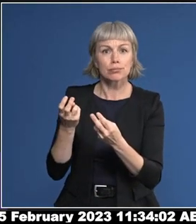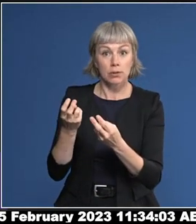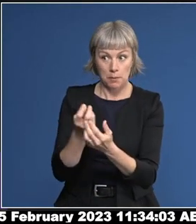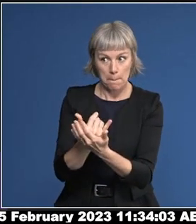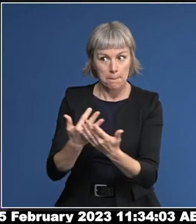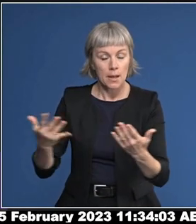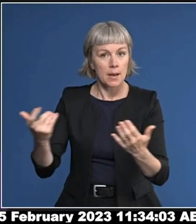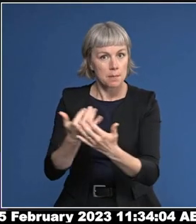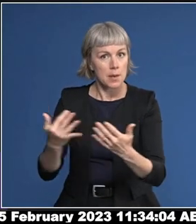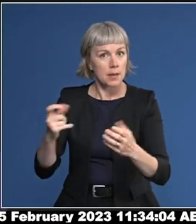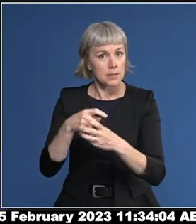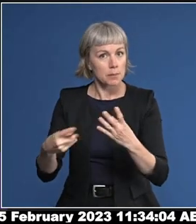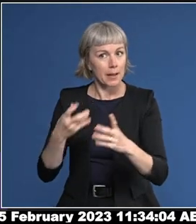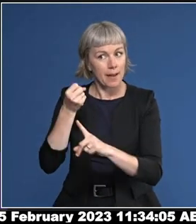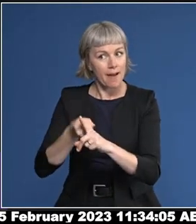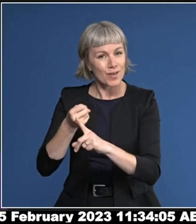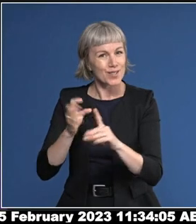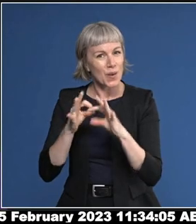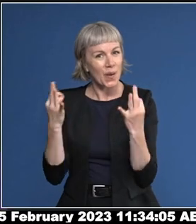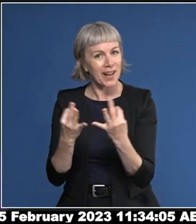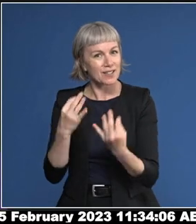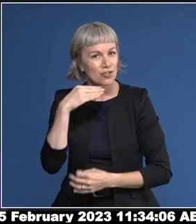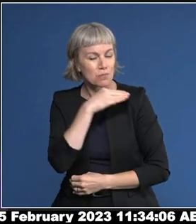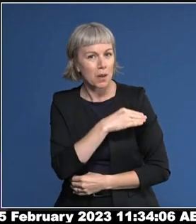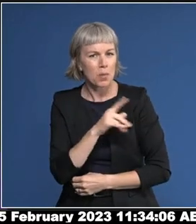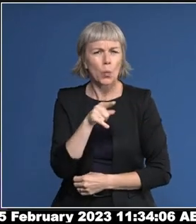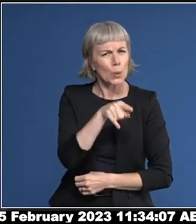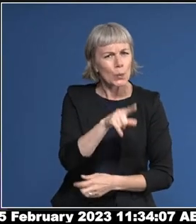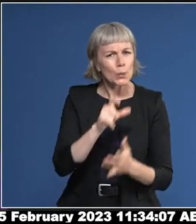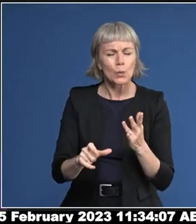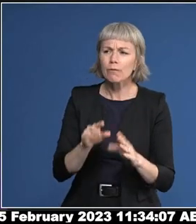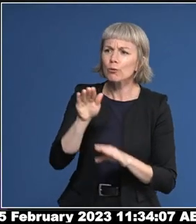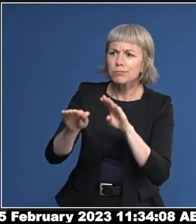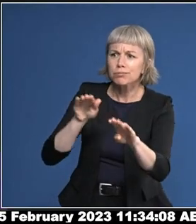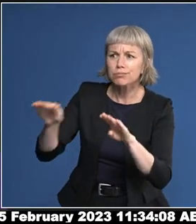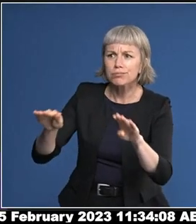organisations and disability representative organisations that do provide disability-led